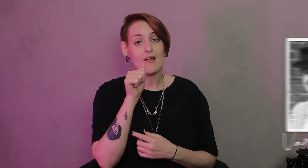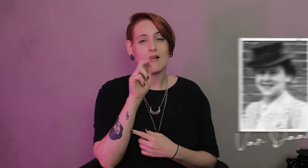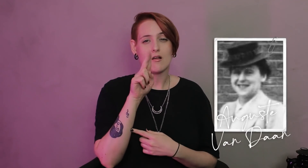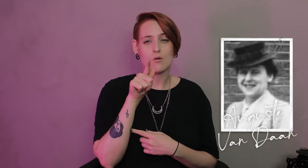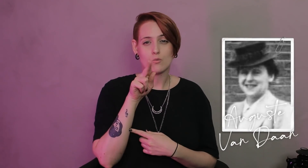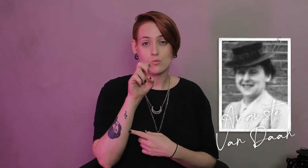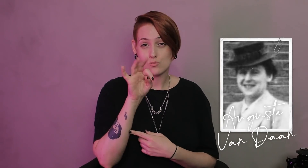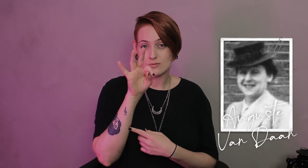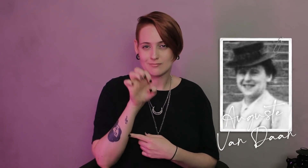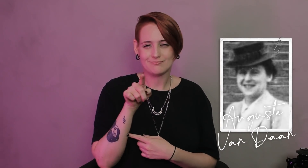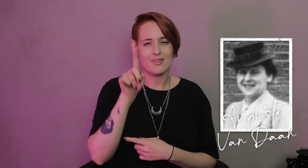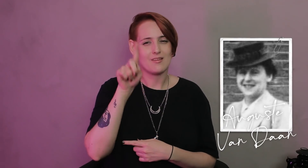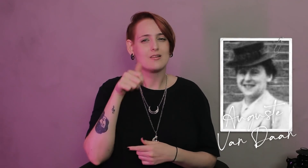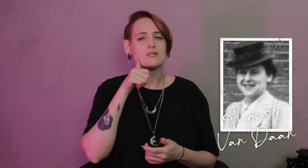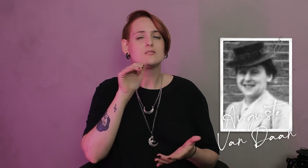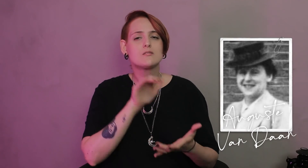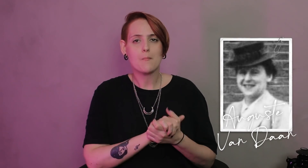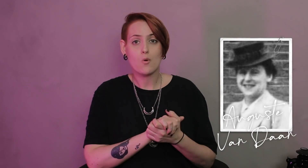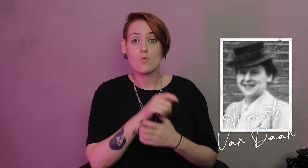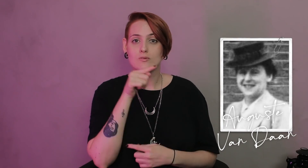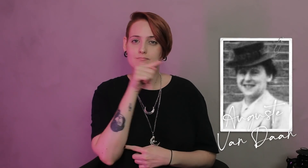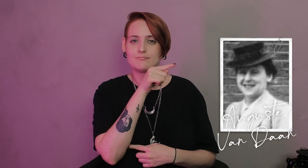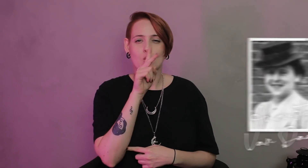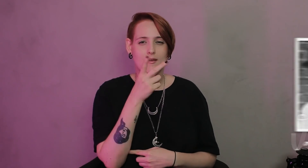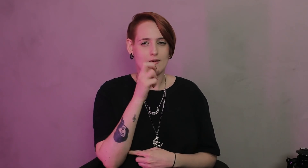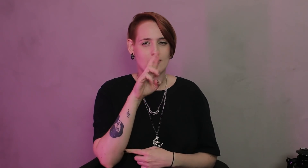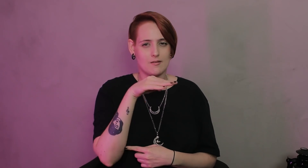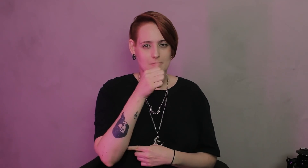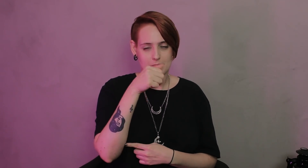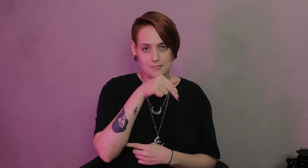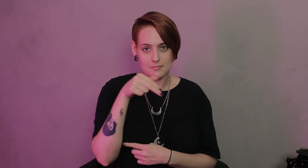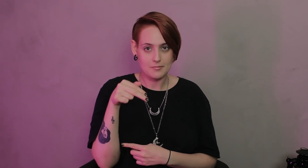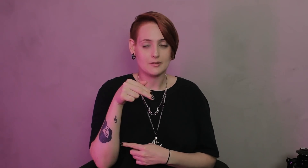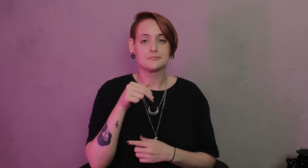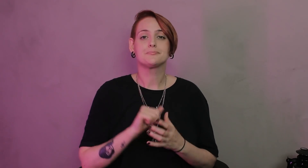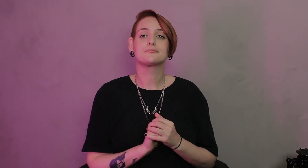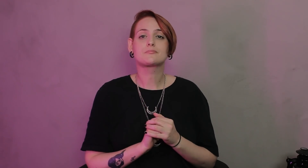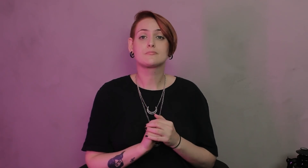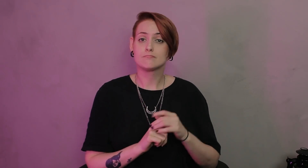Auguste, Hermann's wife,